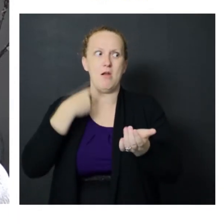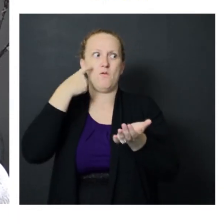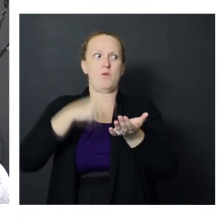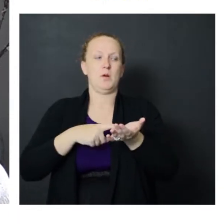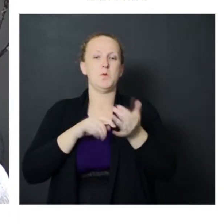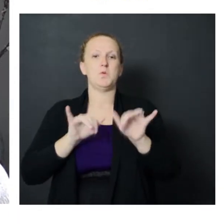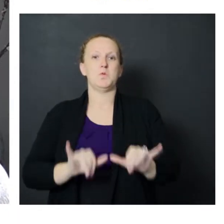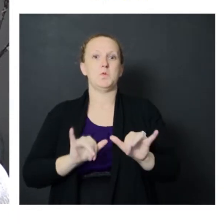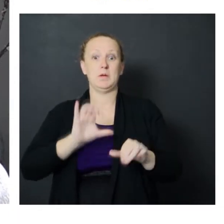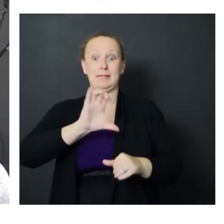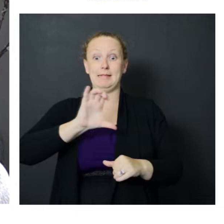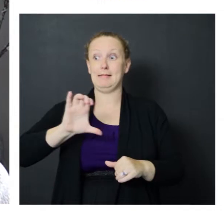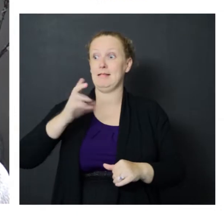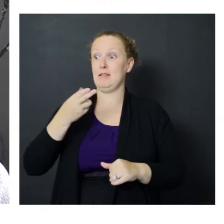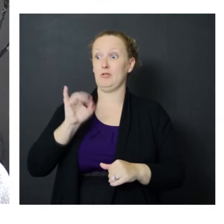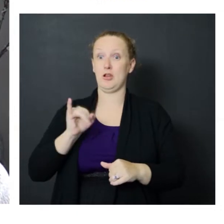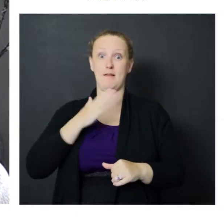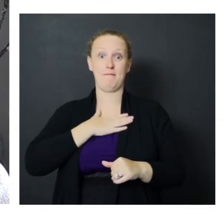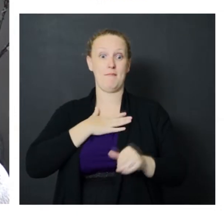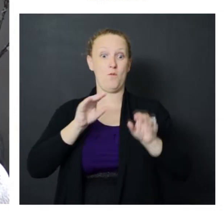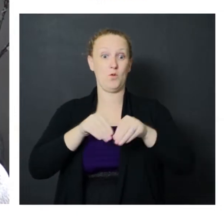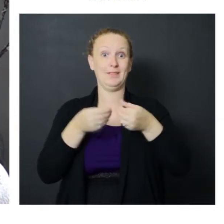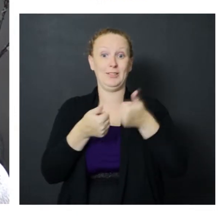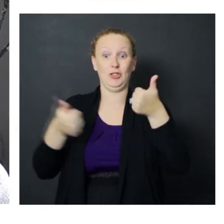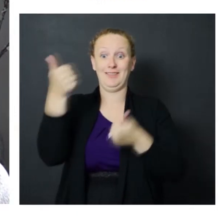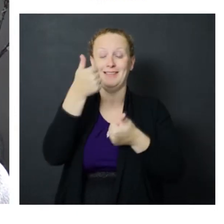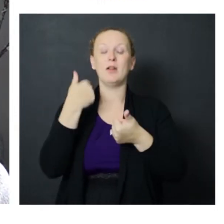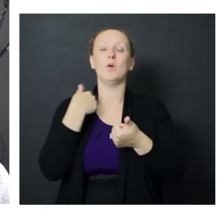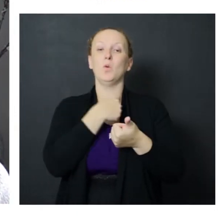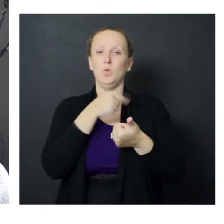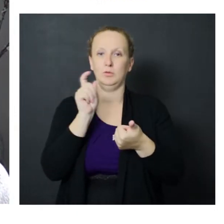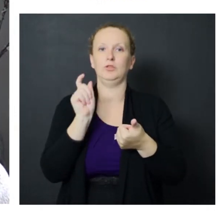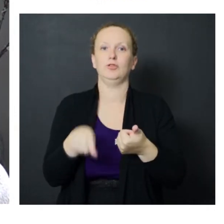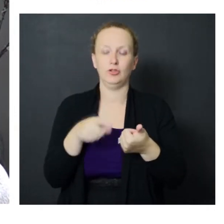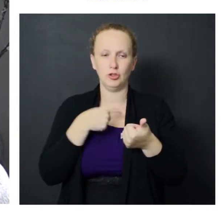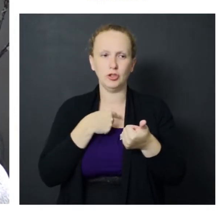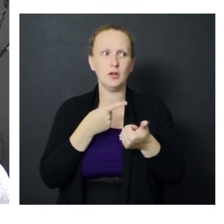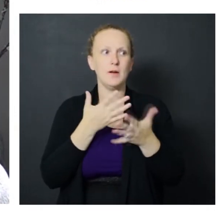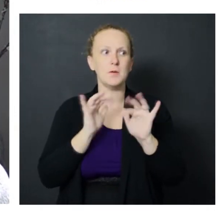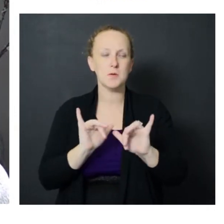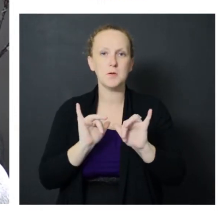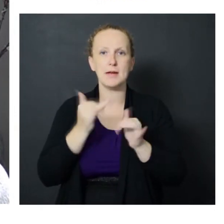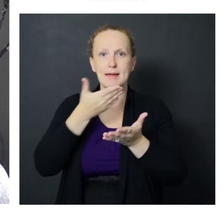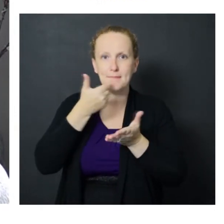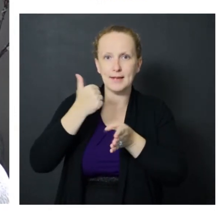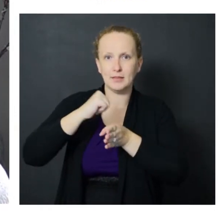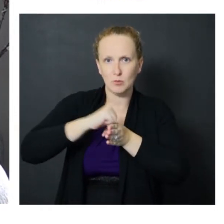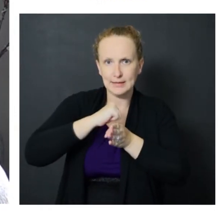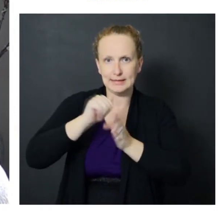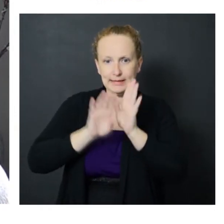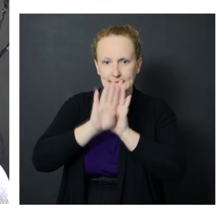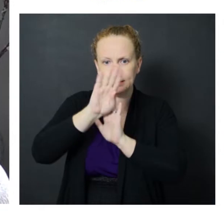more active in connecting stakeholders in sharing the best practices and letting them know that this